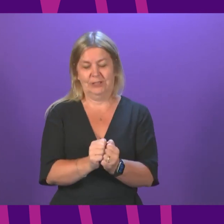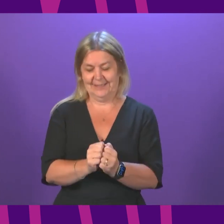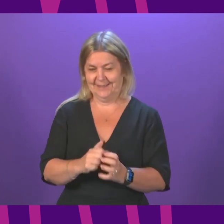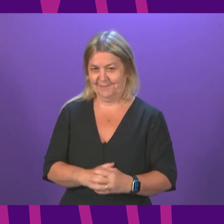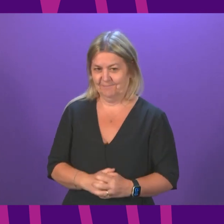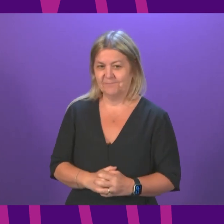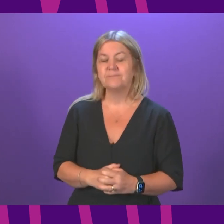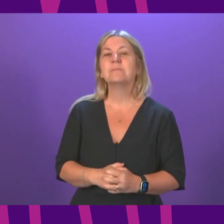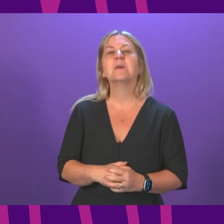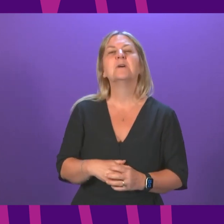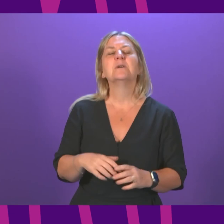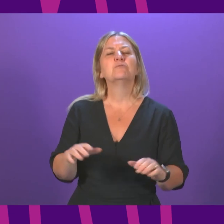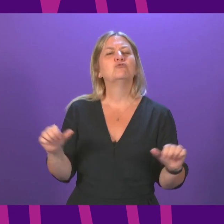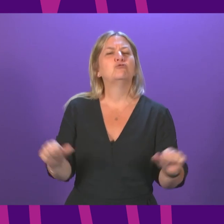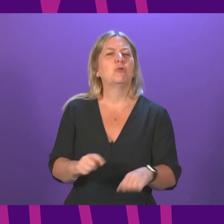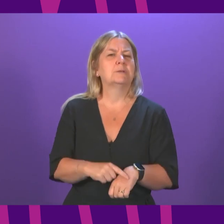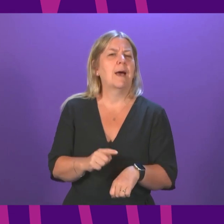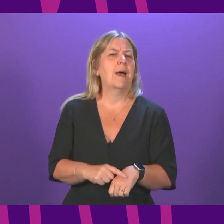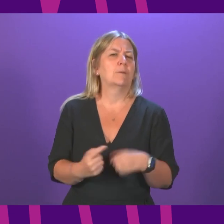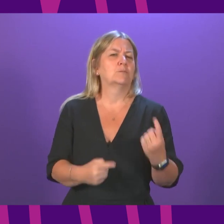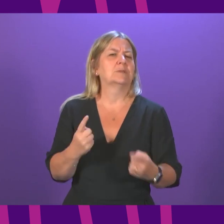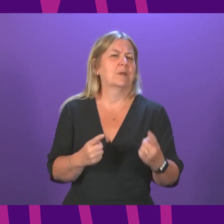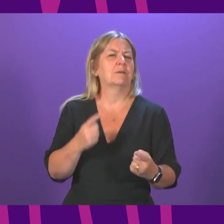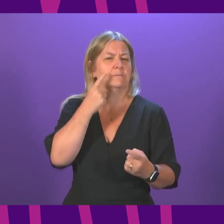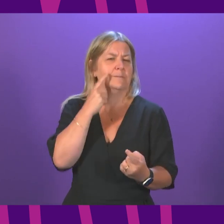a short suspension to allow members to access the digital voting system.